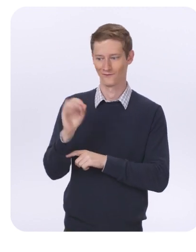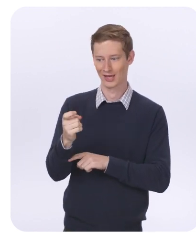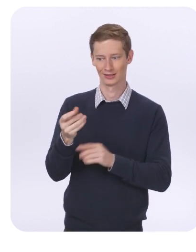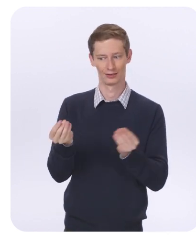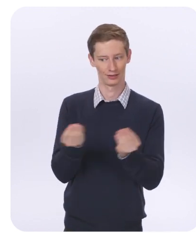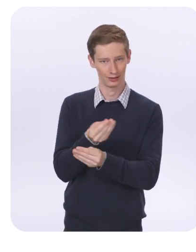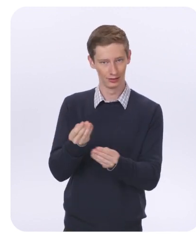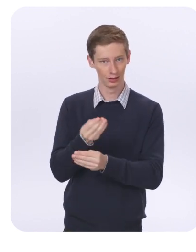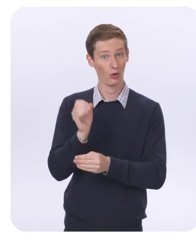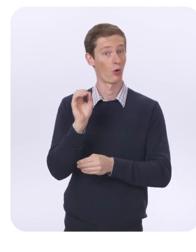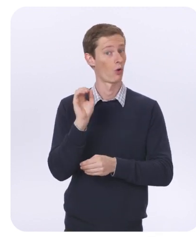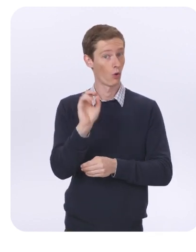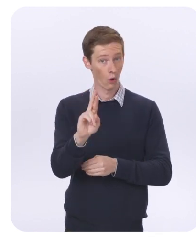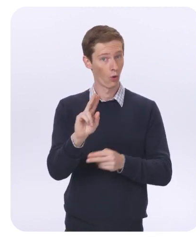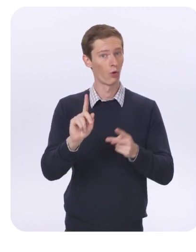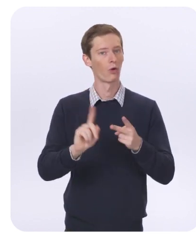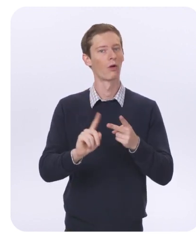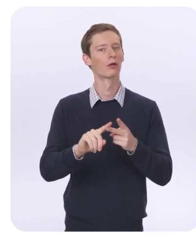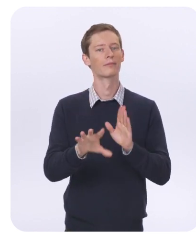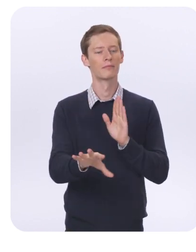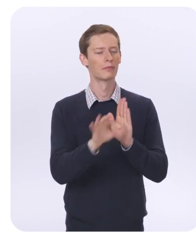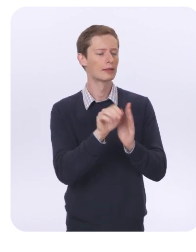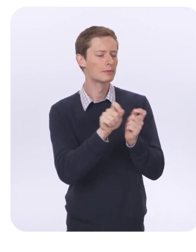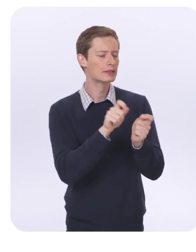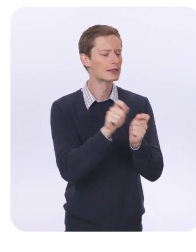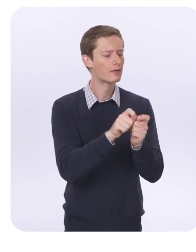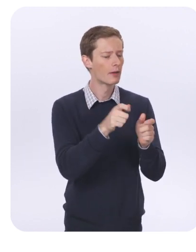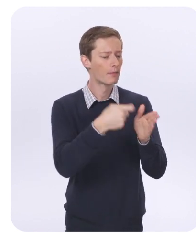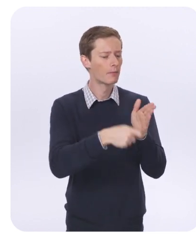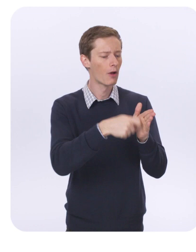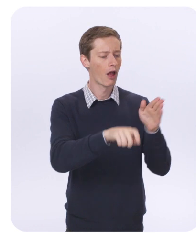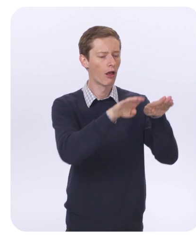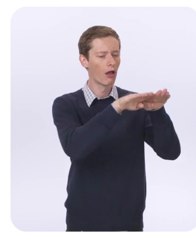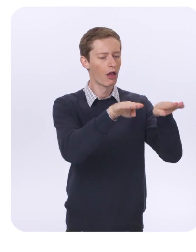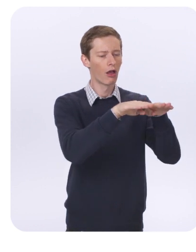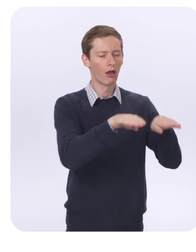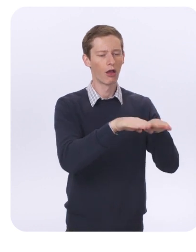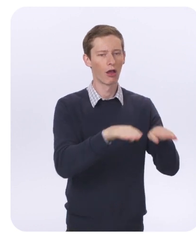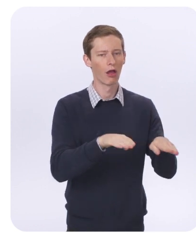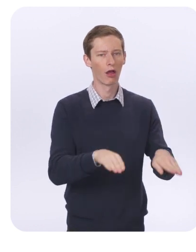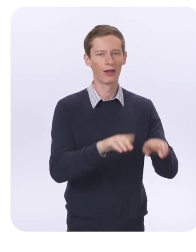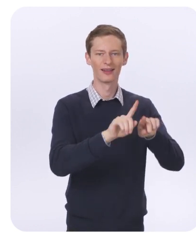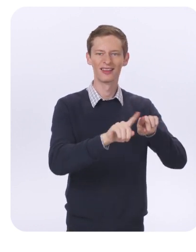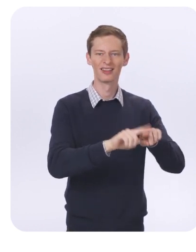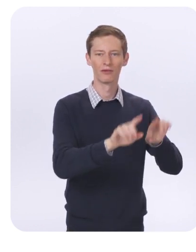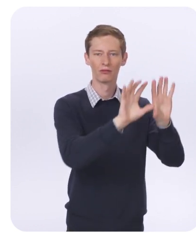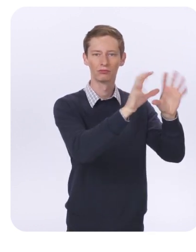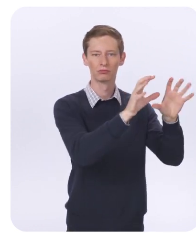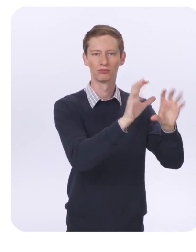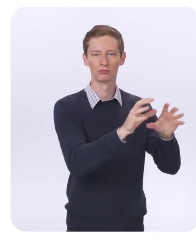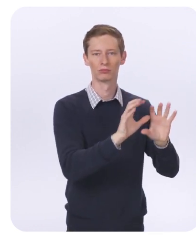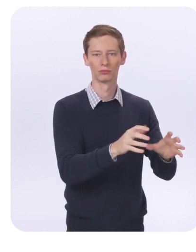If you’re a developer who doesn’t have an idea for how you’d like to price your app in each non-US country, no worries.